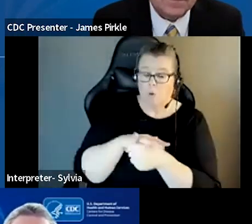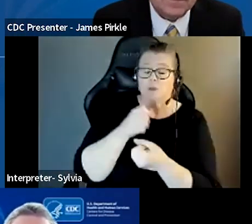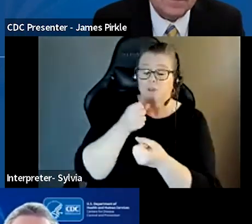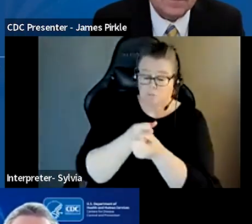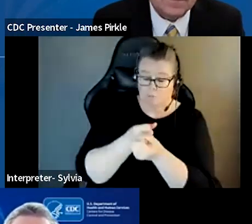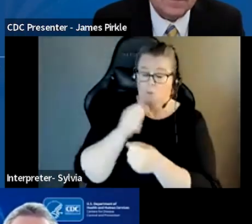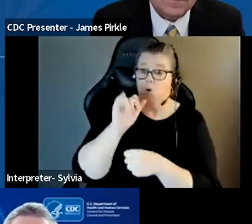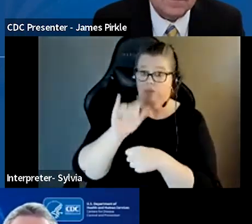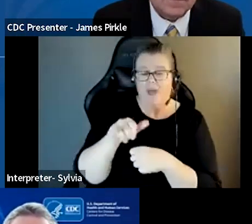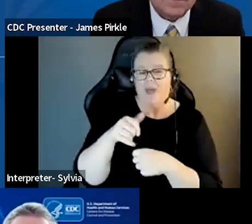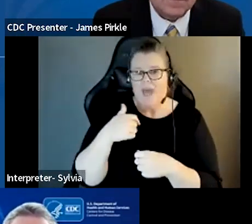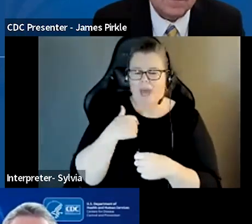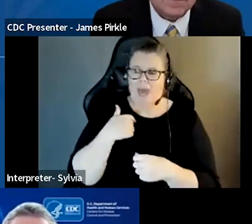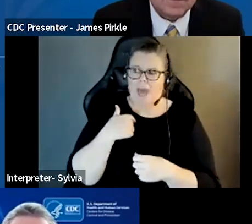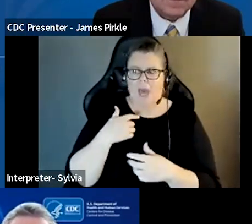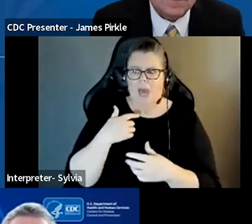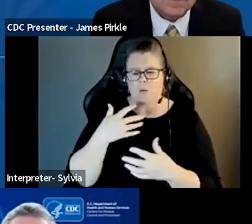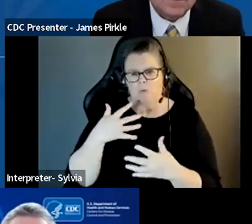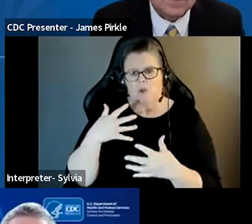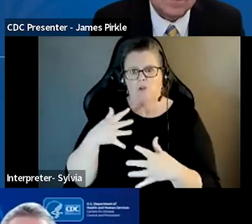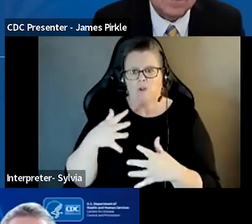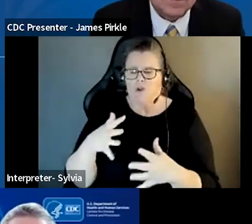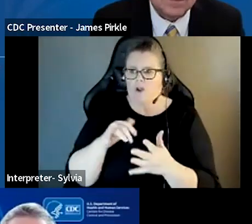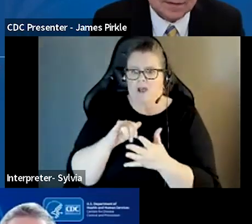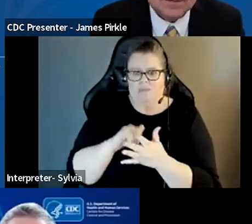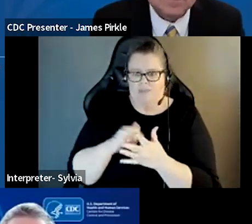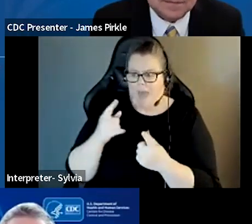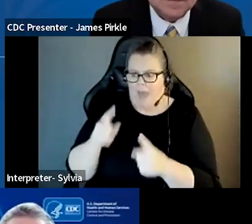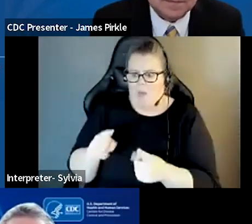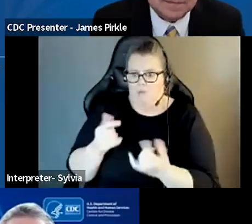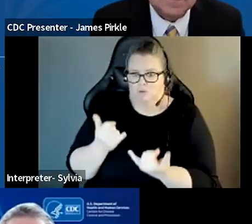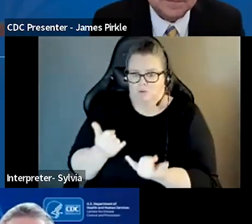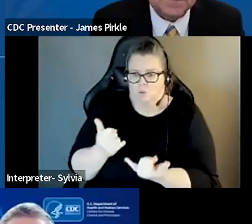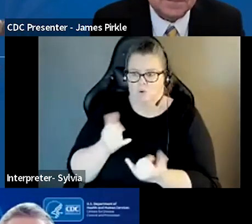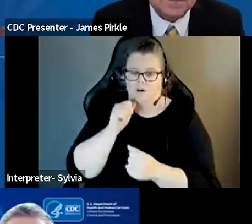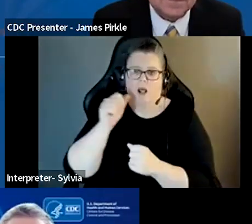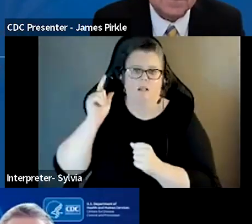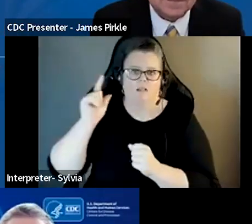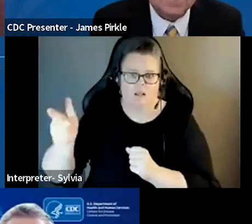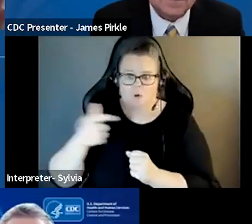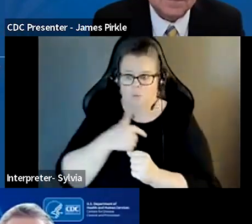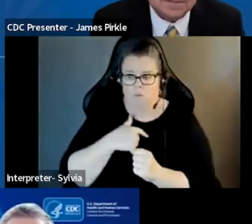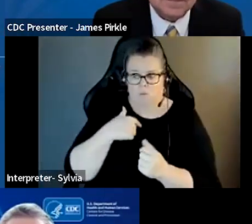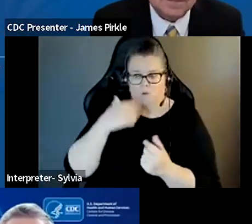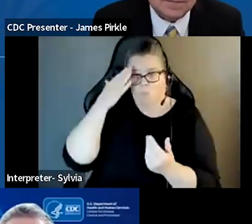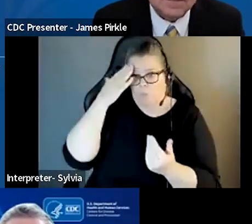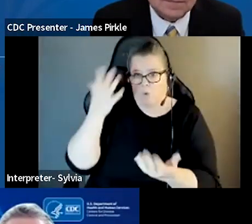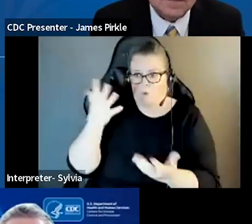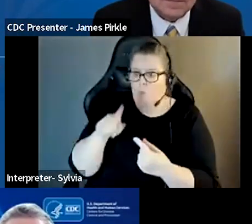I am nervous that this happened sooner rather than later. You know, we don't know when the next pathogen or --